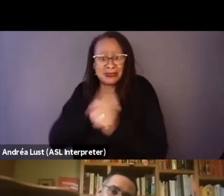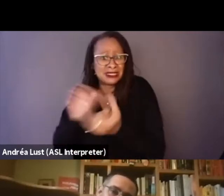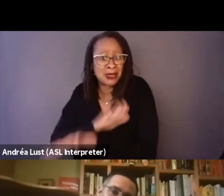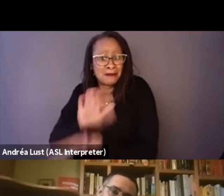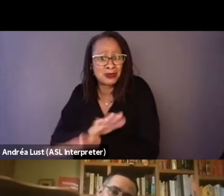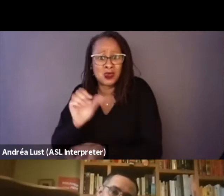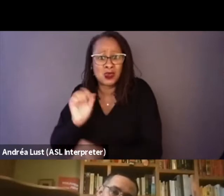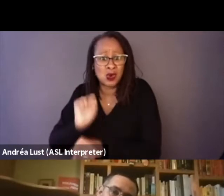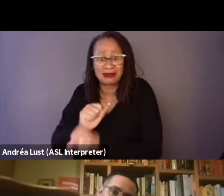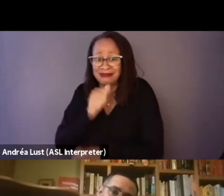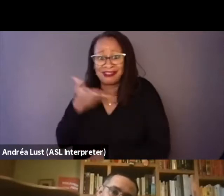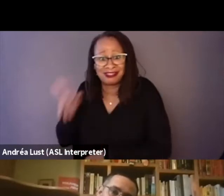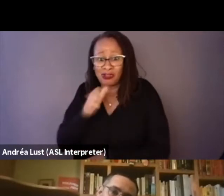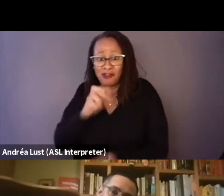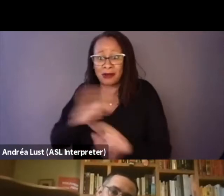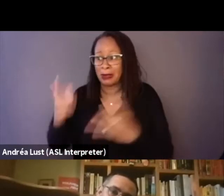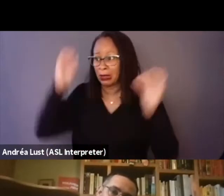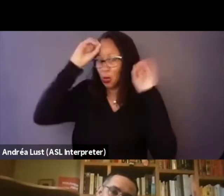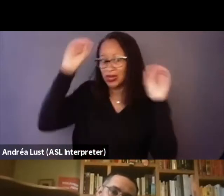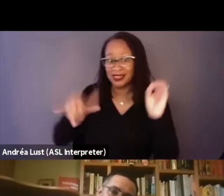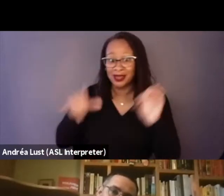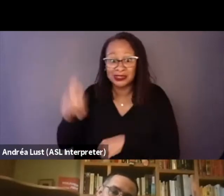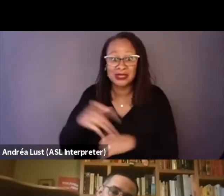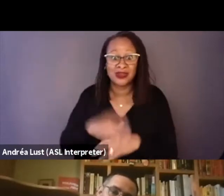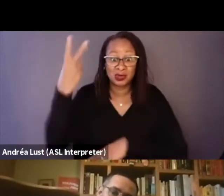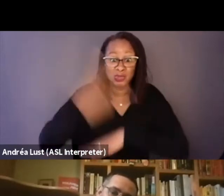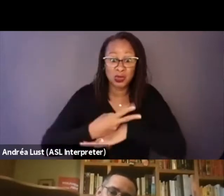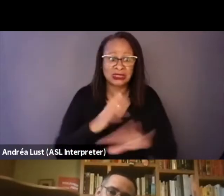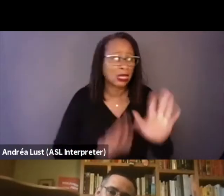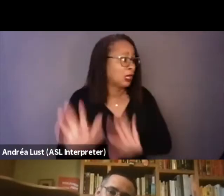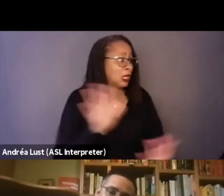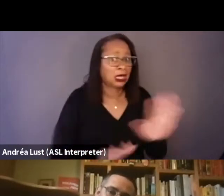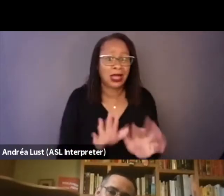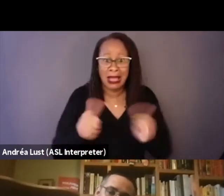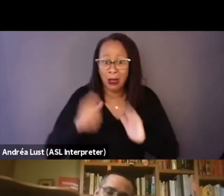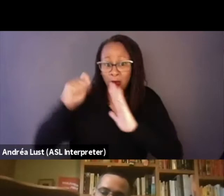and so we had two days of like, "How are we going to shoot it? Are we going to like...?"